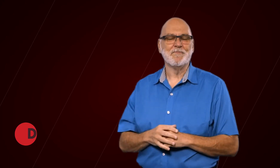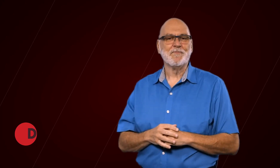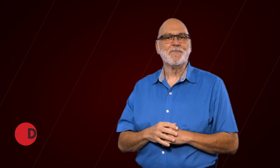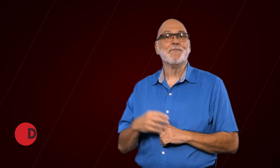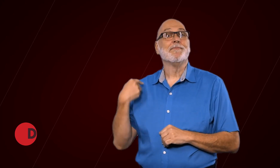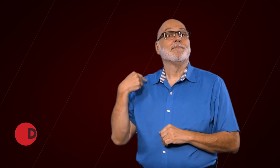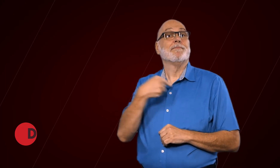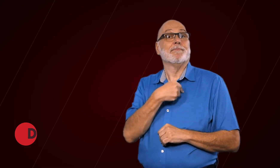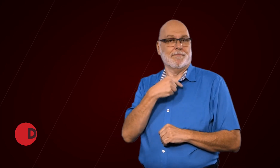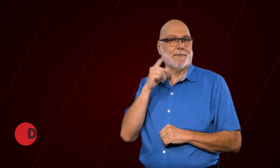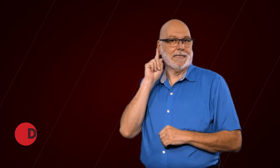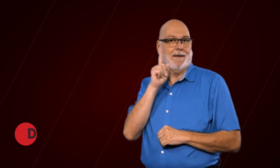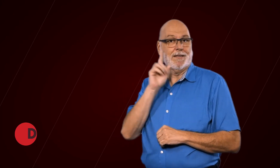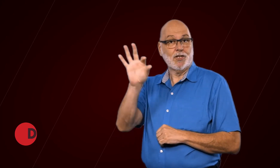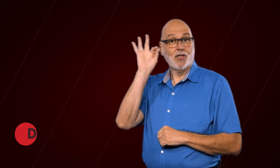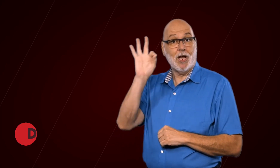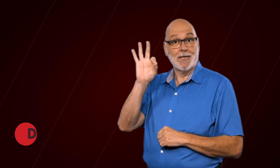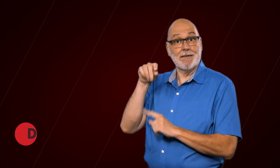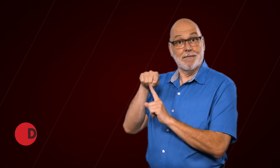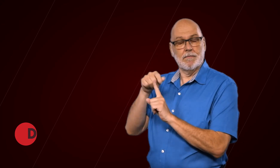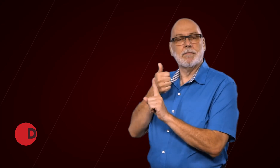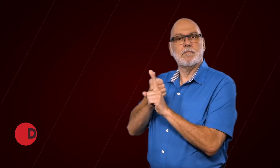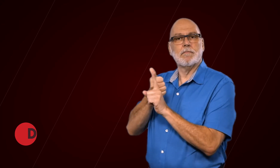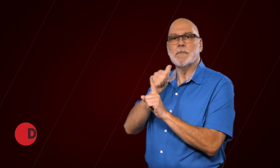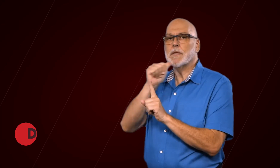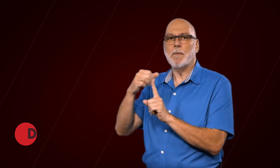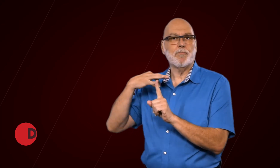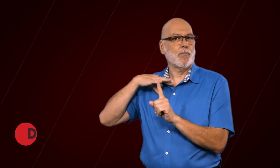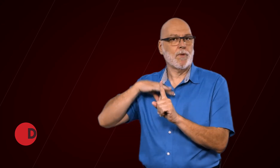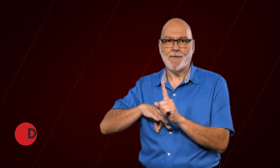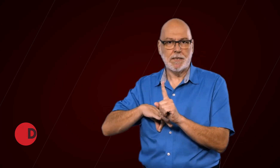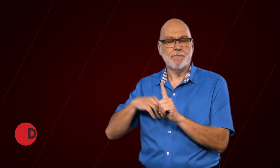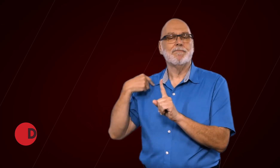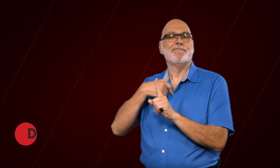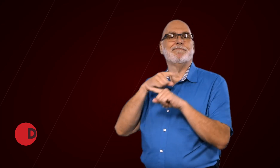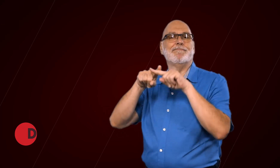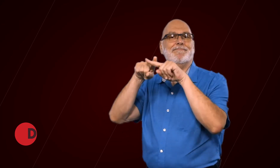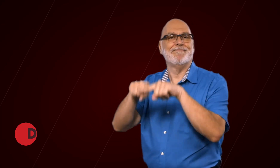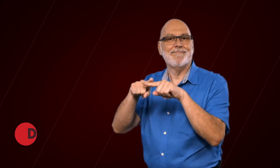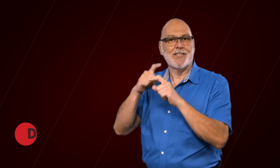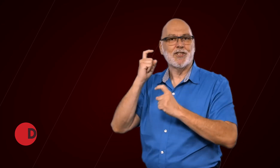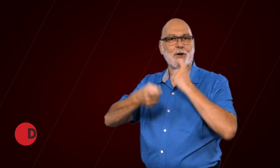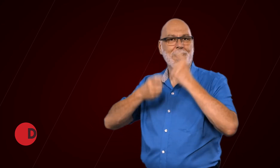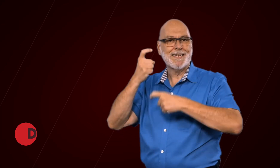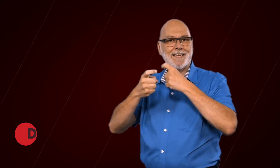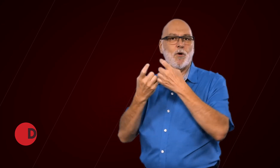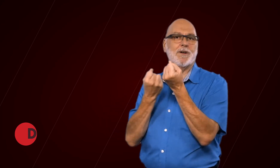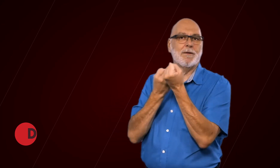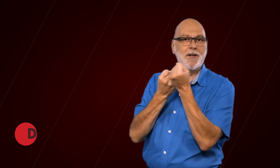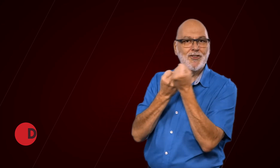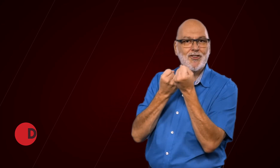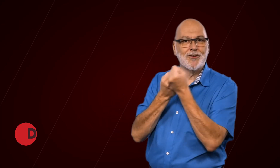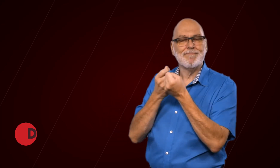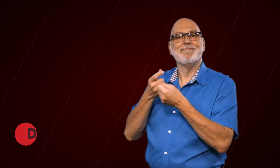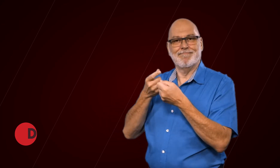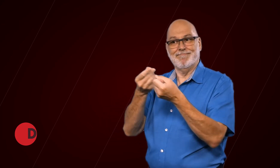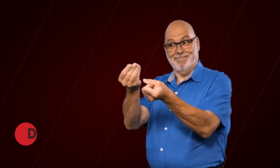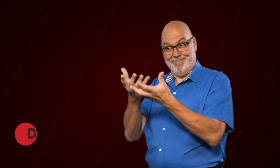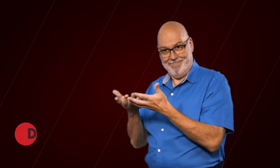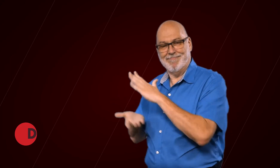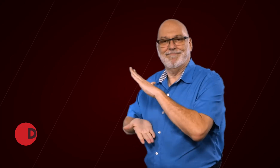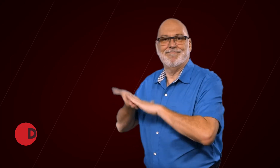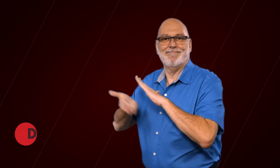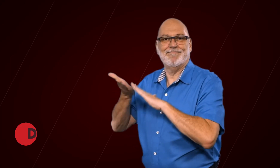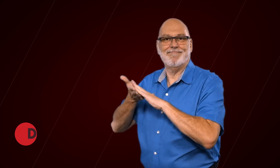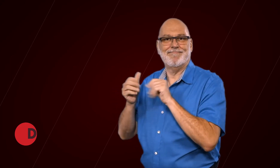DeafDots is nonprofit and relies on donations and sponsorships to operate.